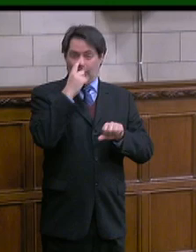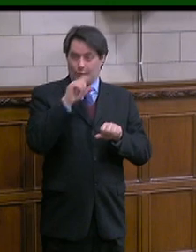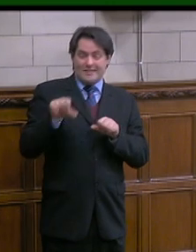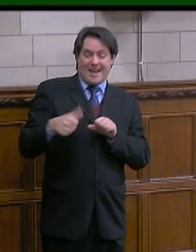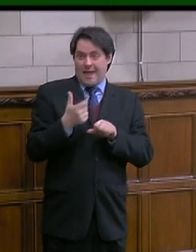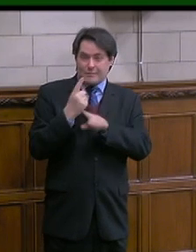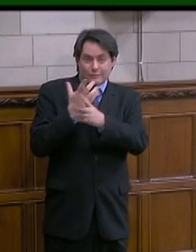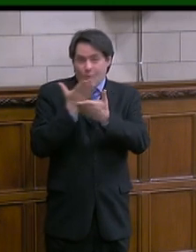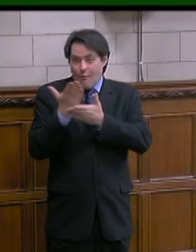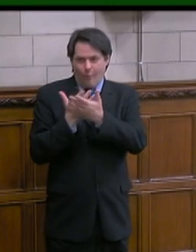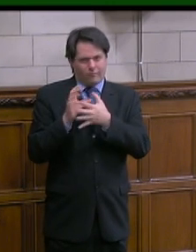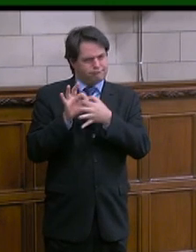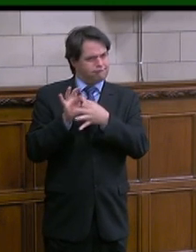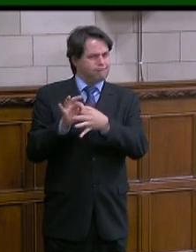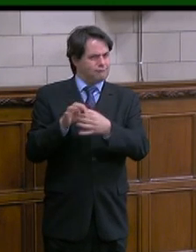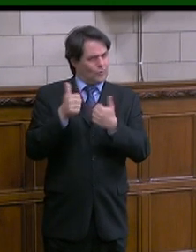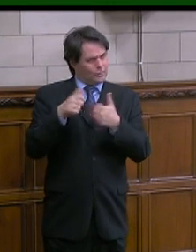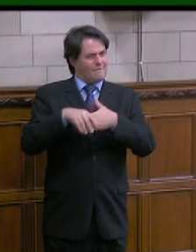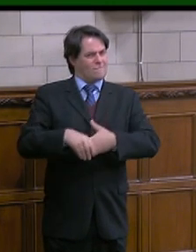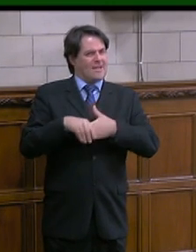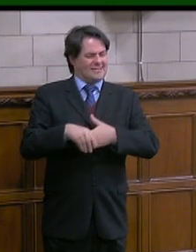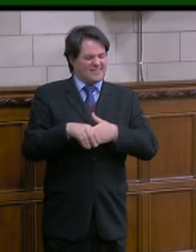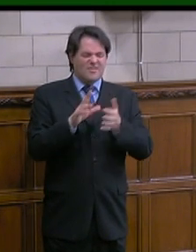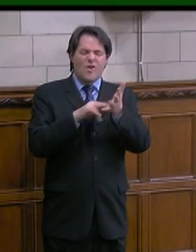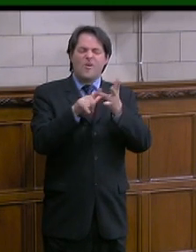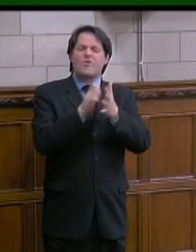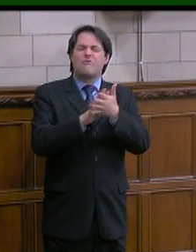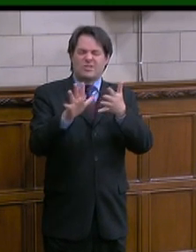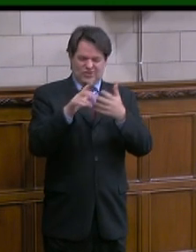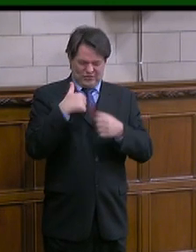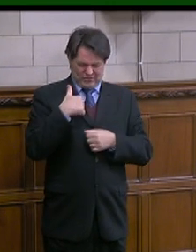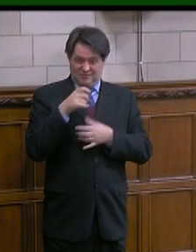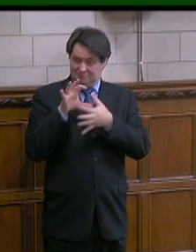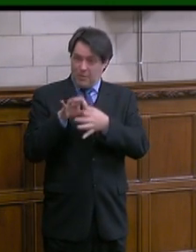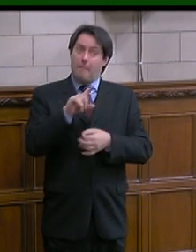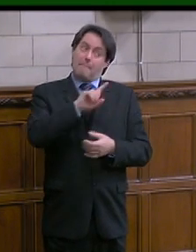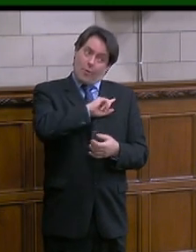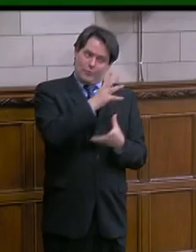able to build a really strong friendship as a result of my being able to sign, but what